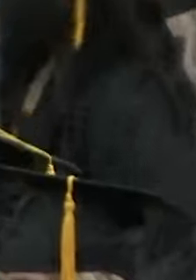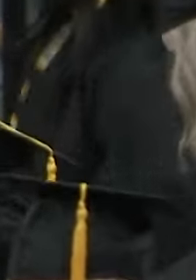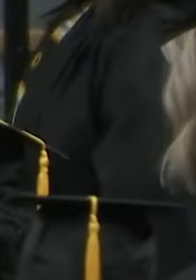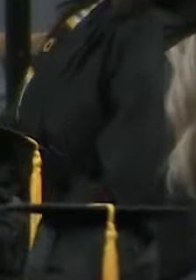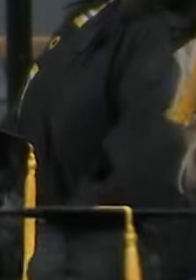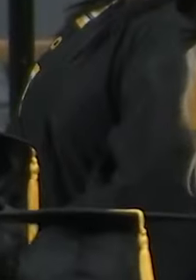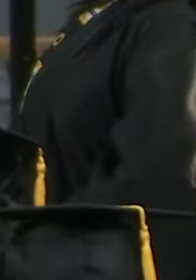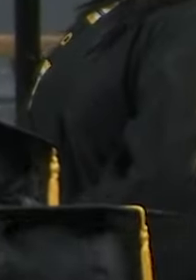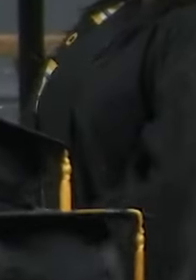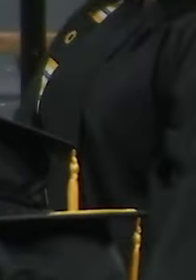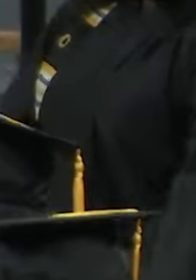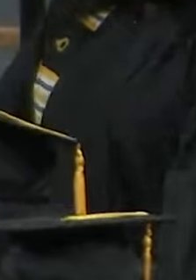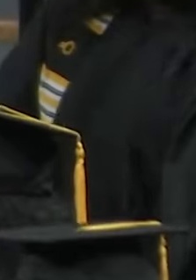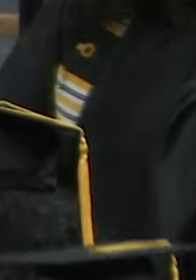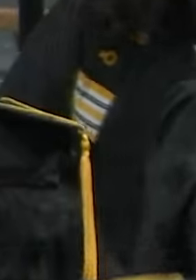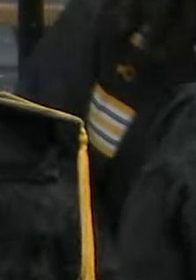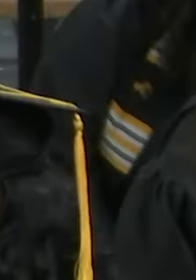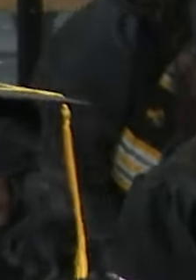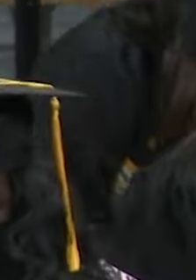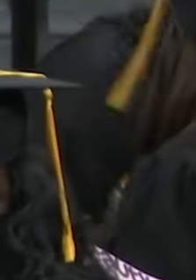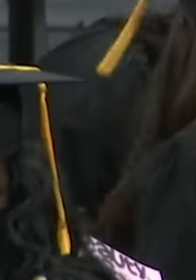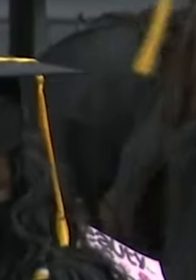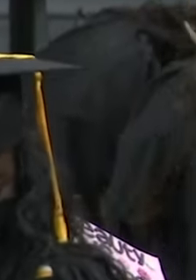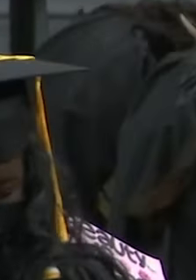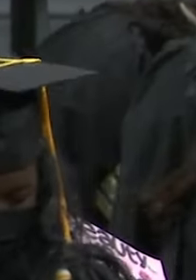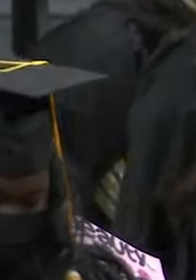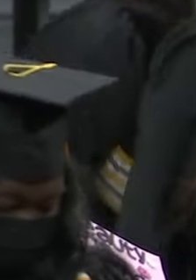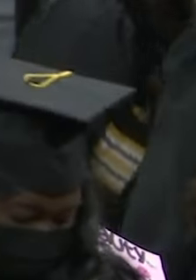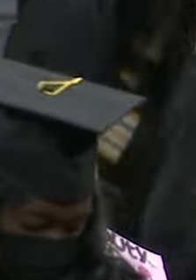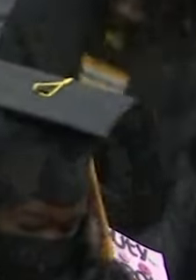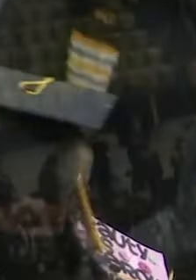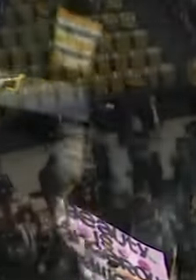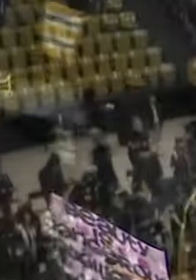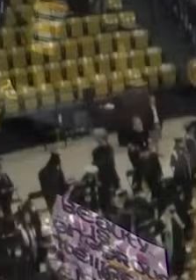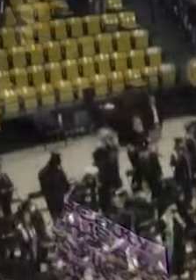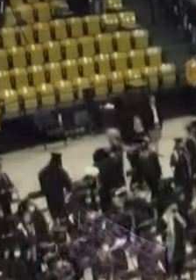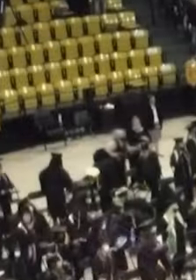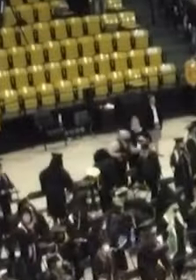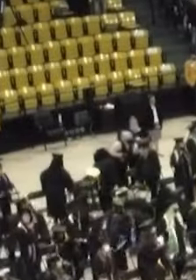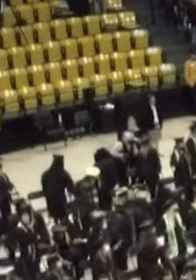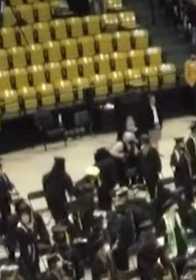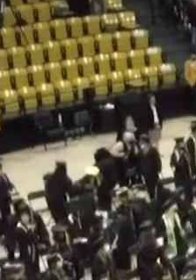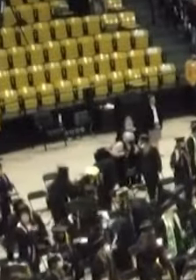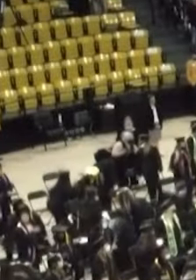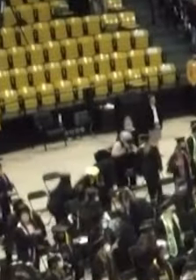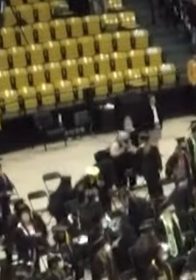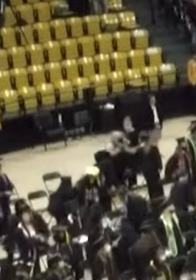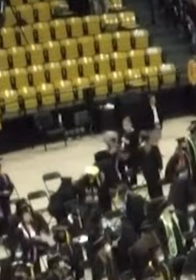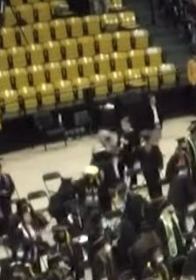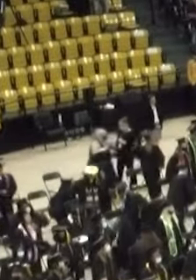that will be led again by Mr. O’Neil Christopher Odane Jones.